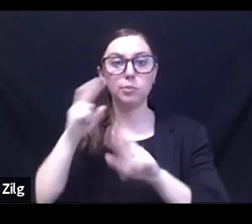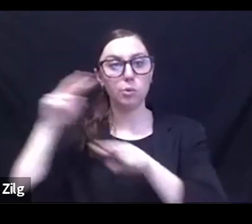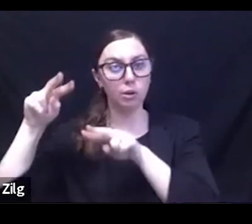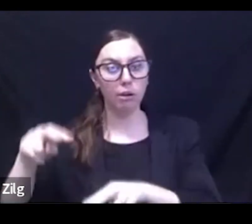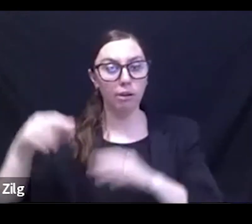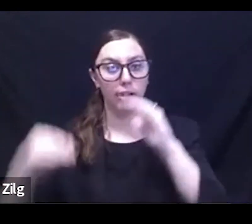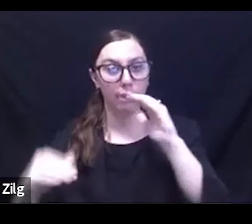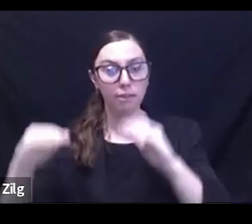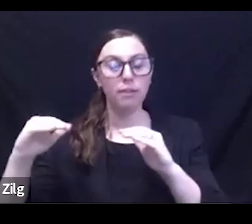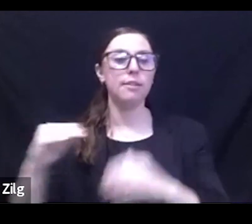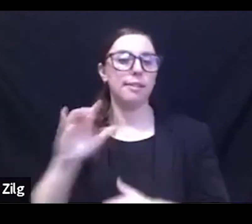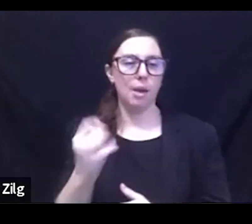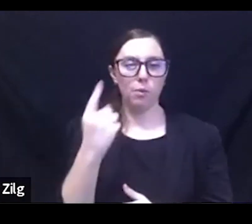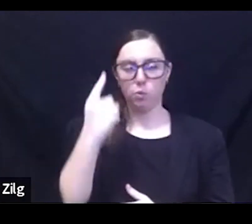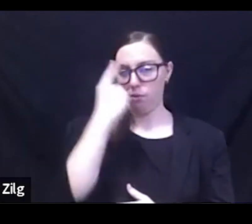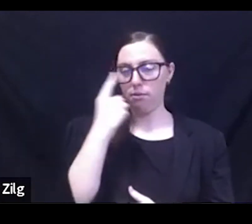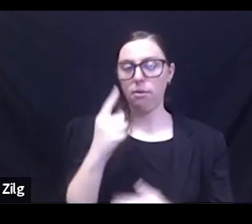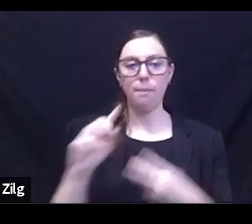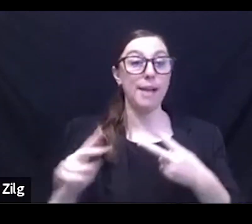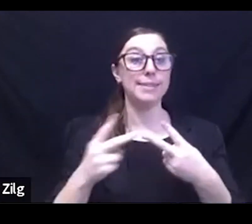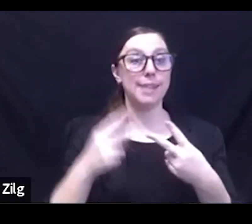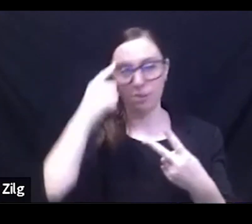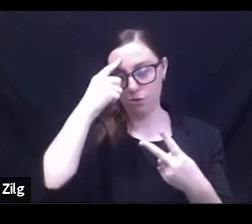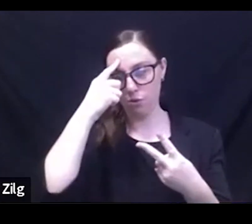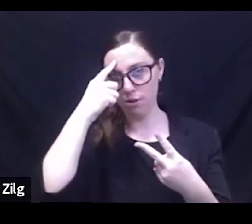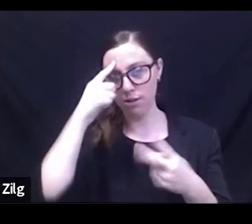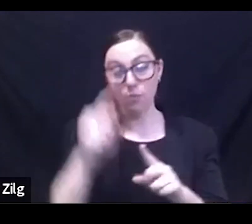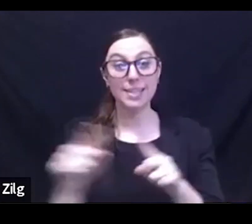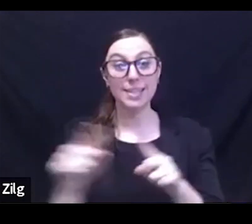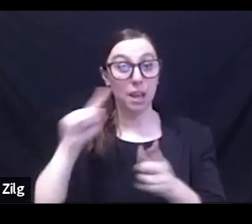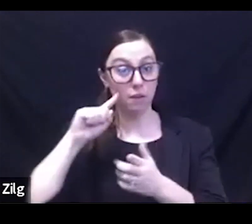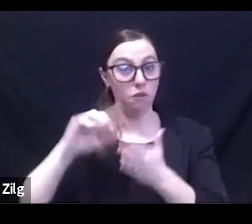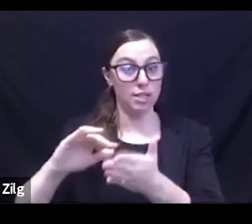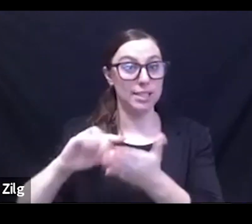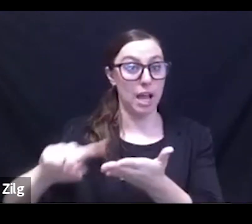of one thought. The second one is actually from a different study I did